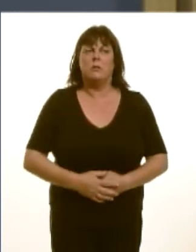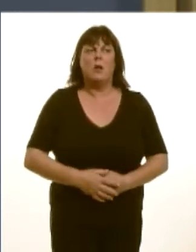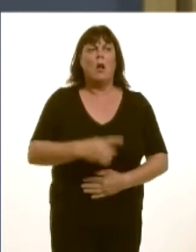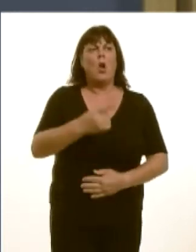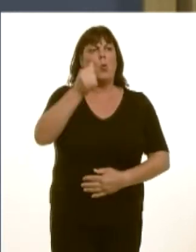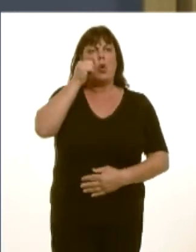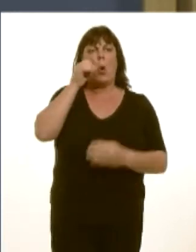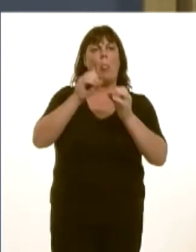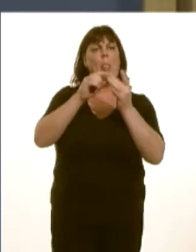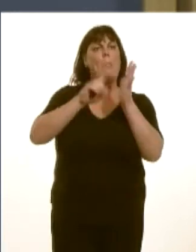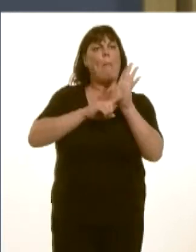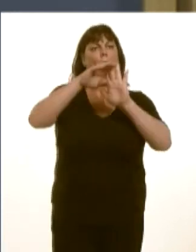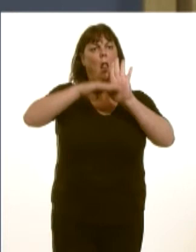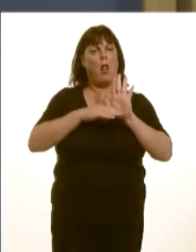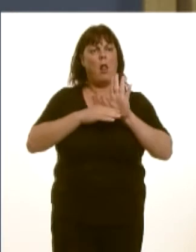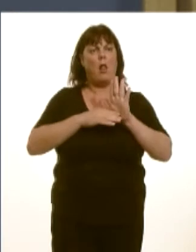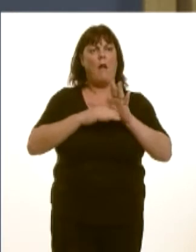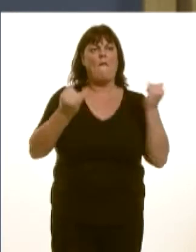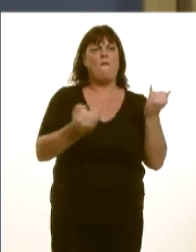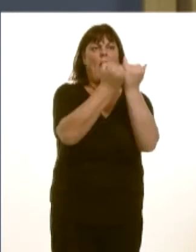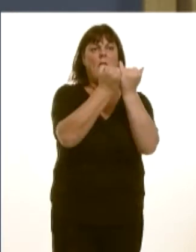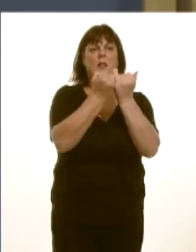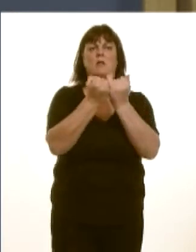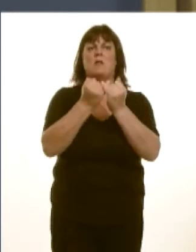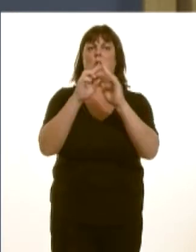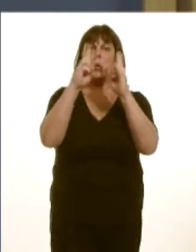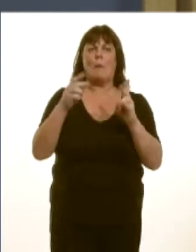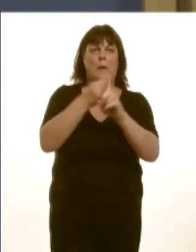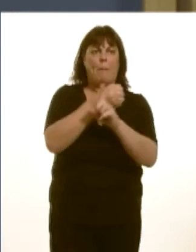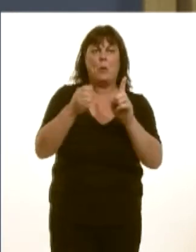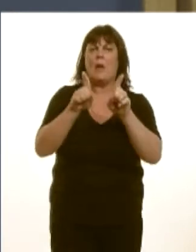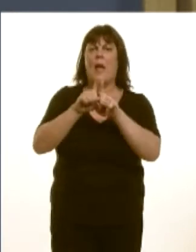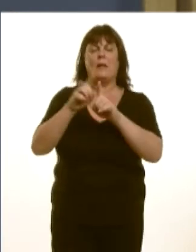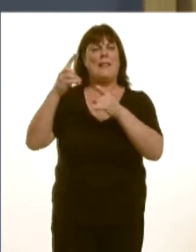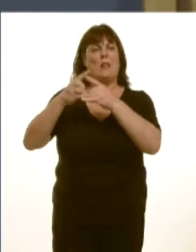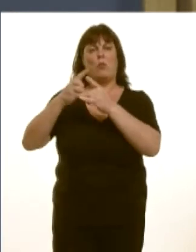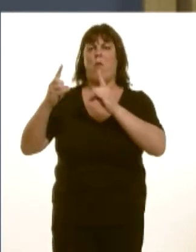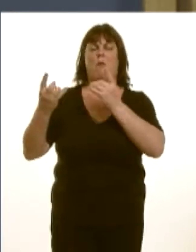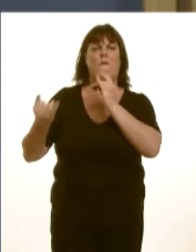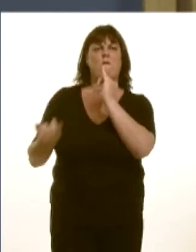and Sexual Violence (Wales) Bill, but, at the moment, the aspect relating to the curriculum